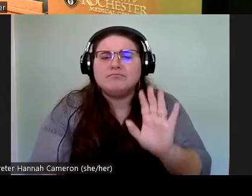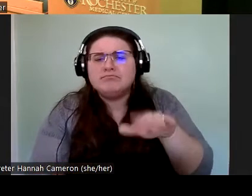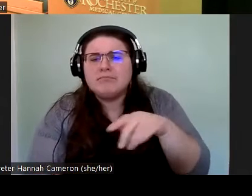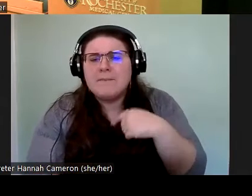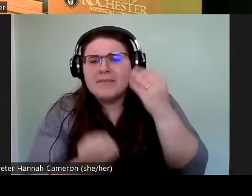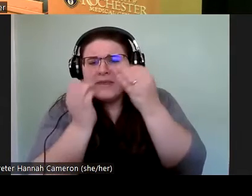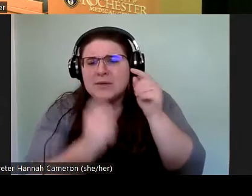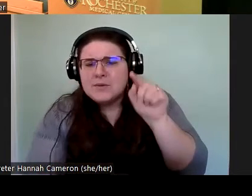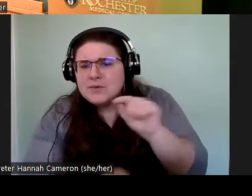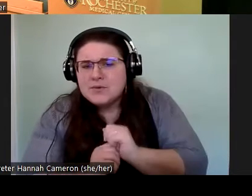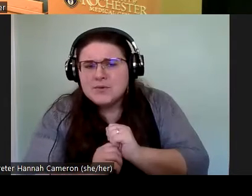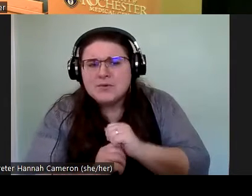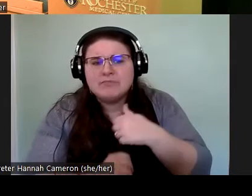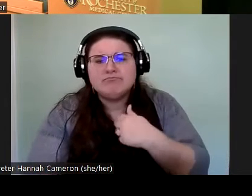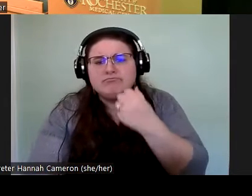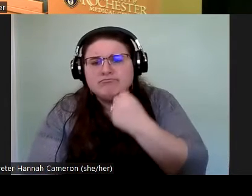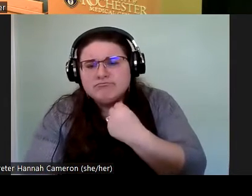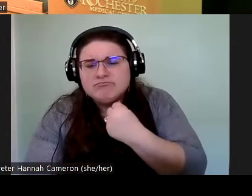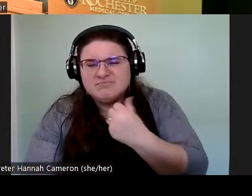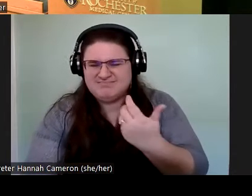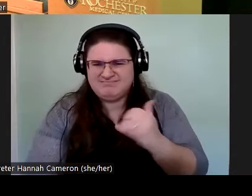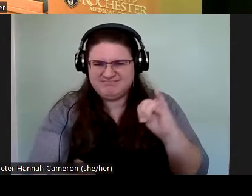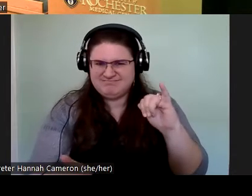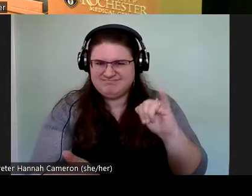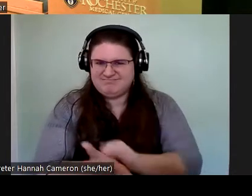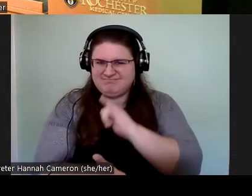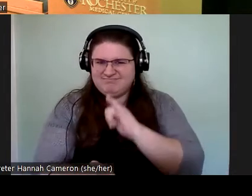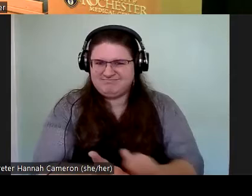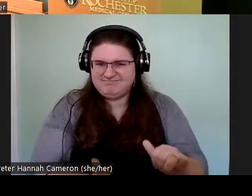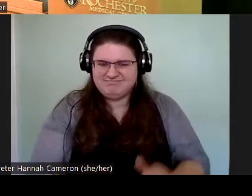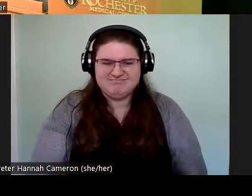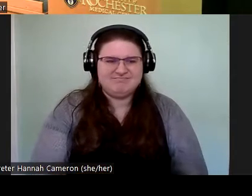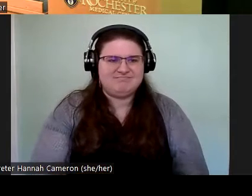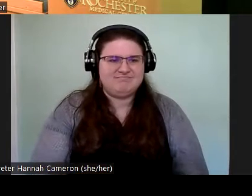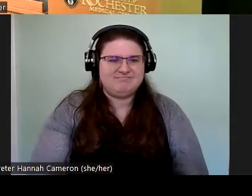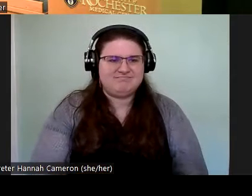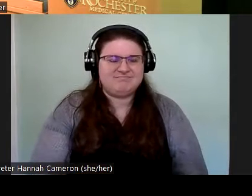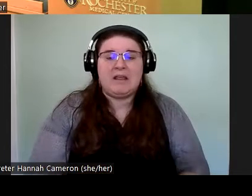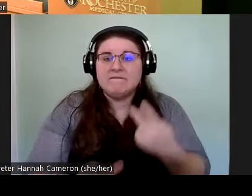you're doing we make it almost impossible what are the visiting hours compared to other units